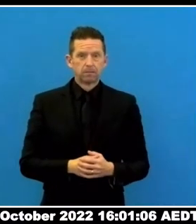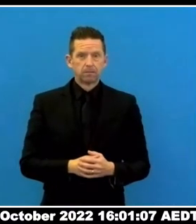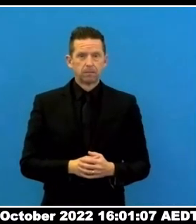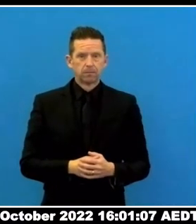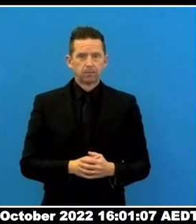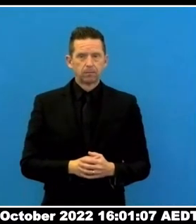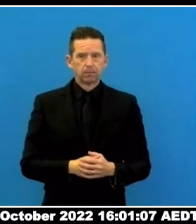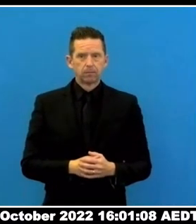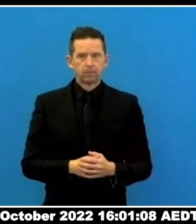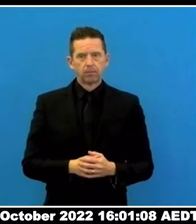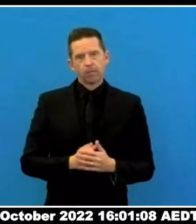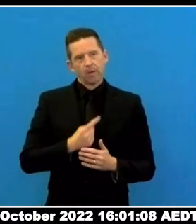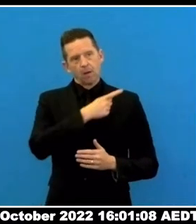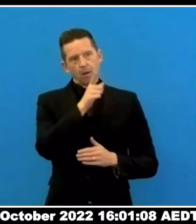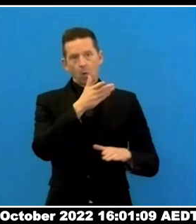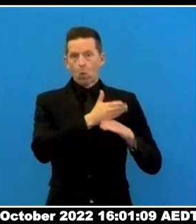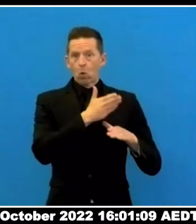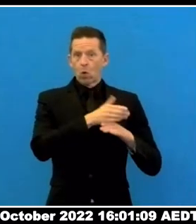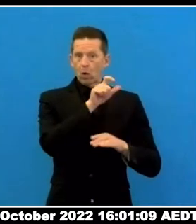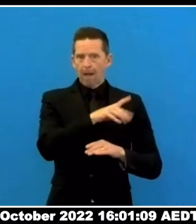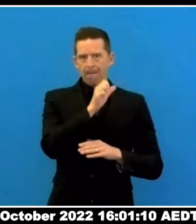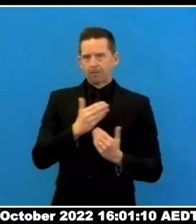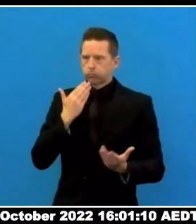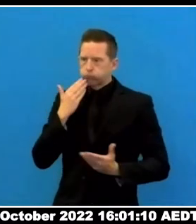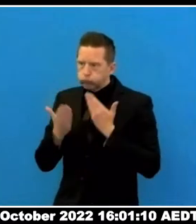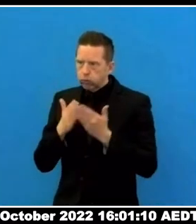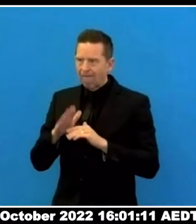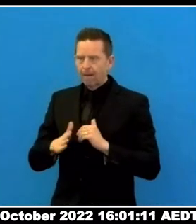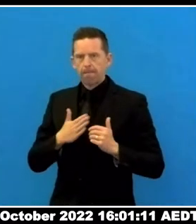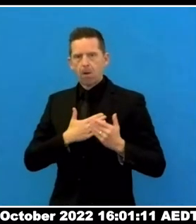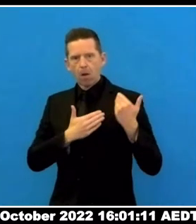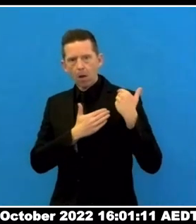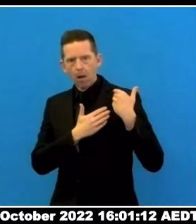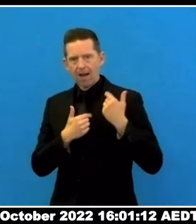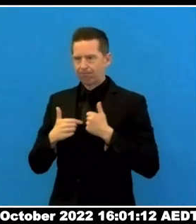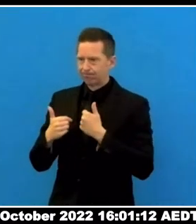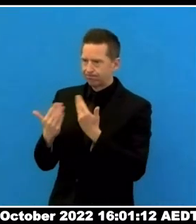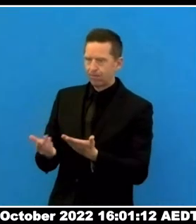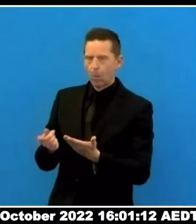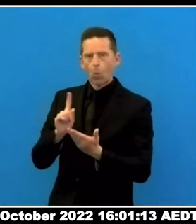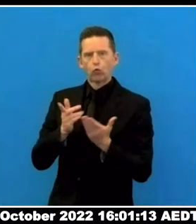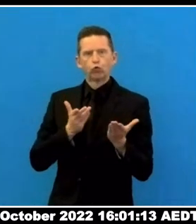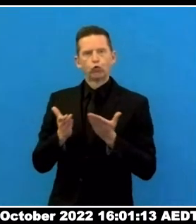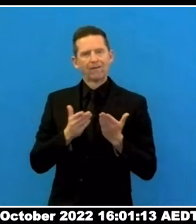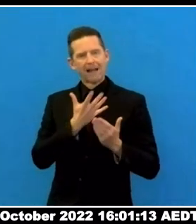the worker, they need to explain their role, what the service they provide for them.